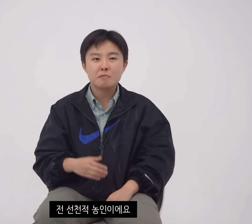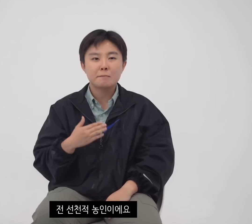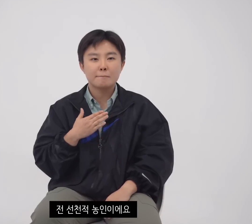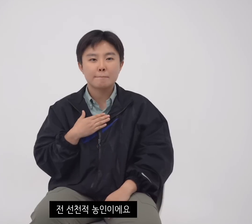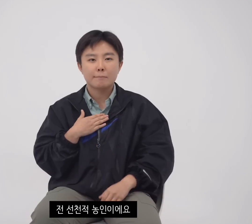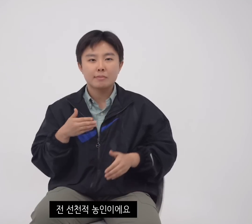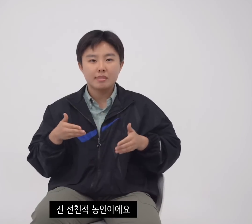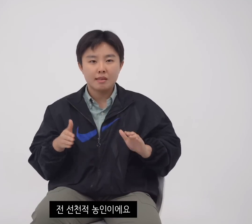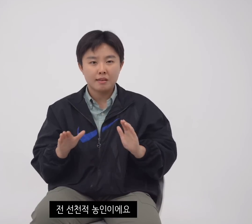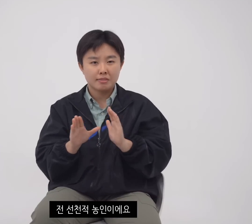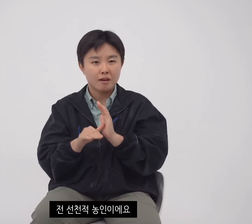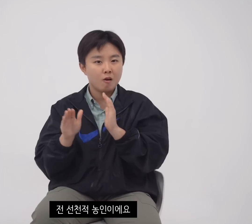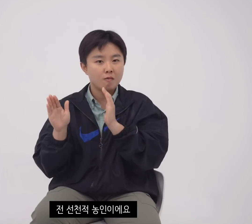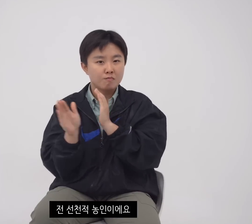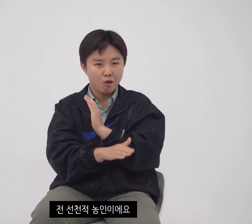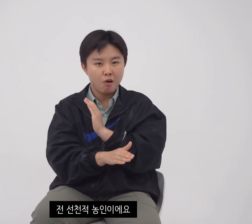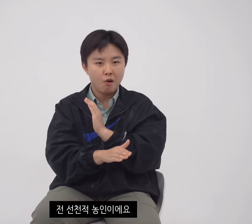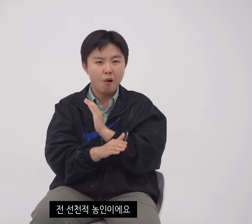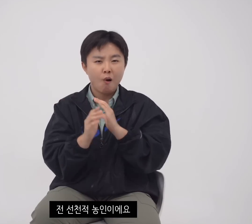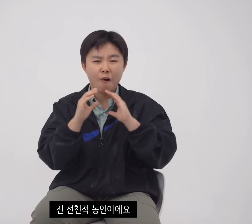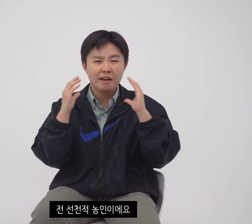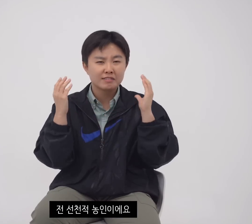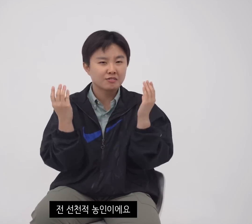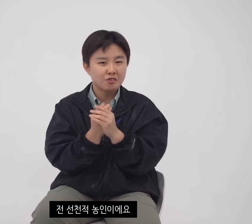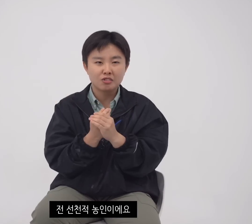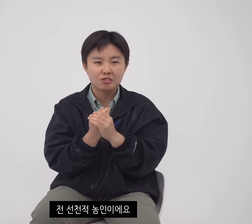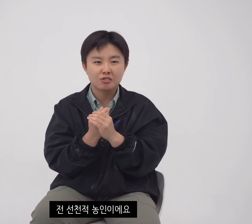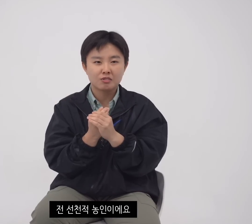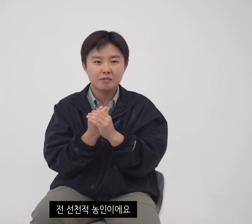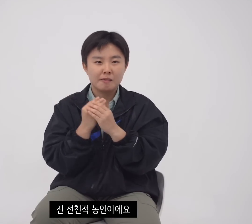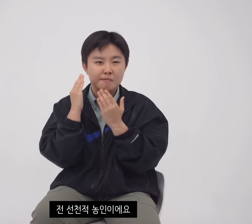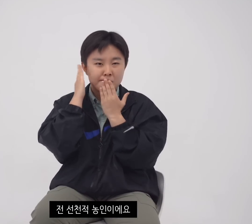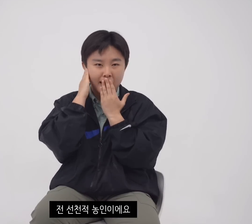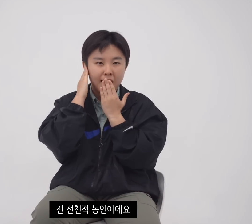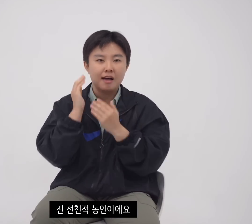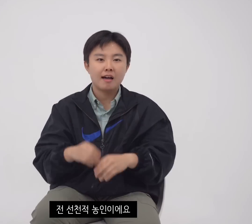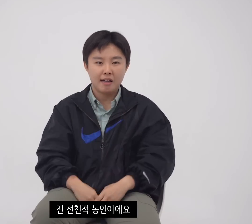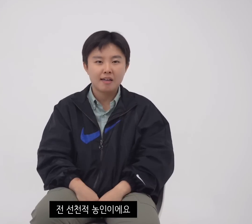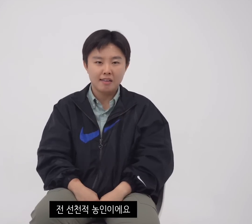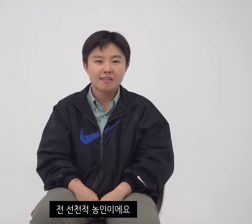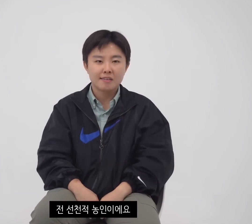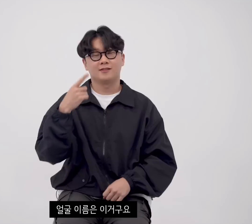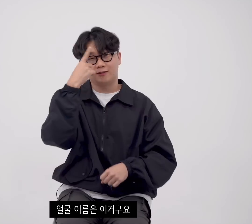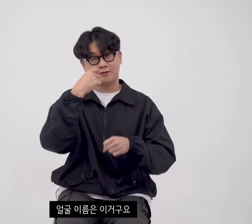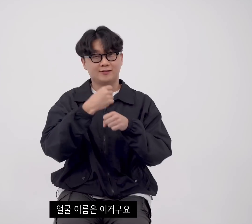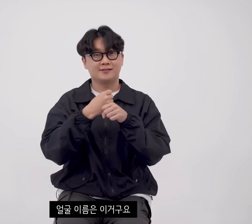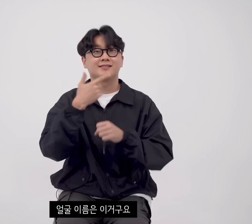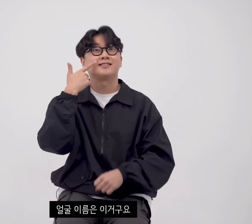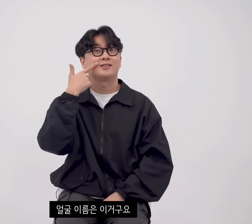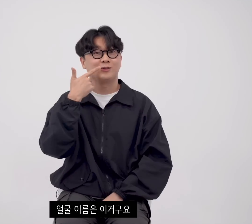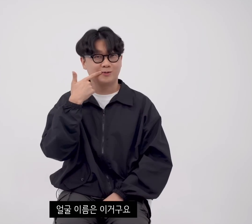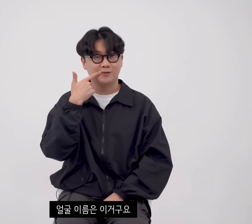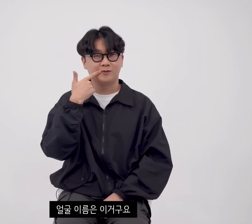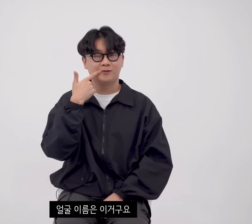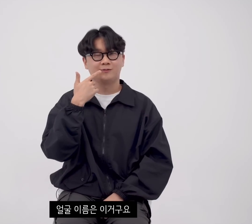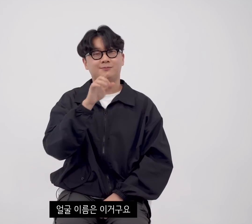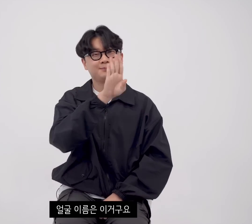I'm born deaf. This is my sign name.